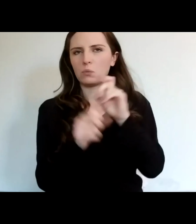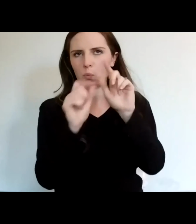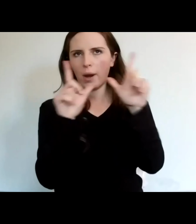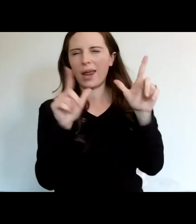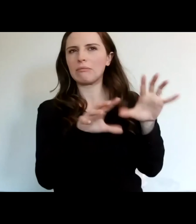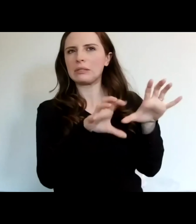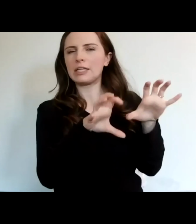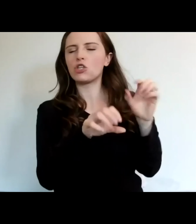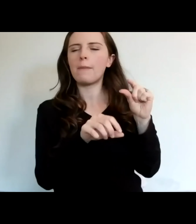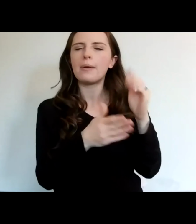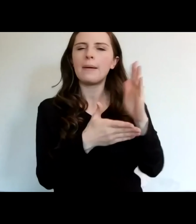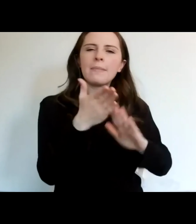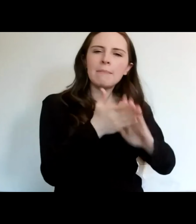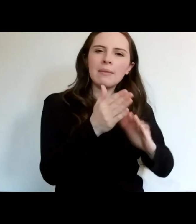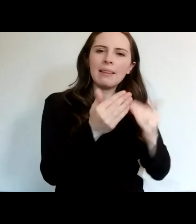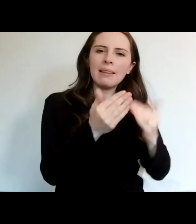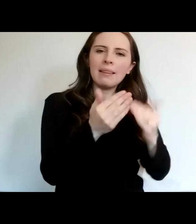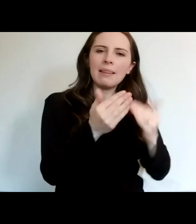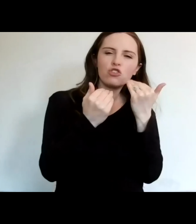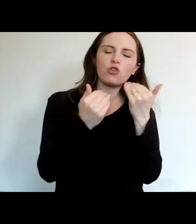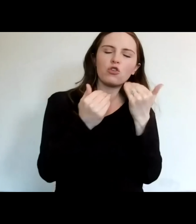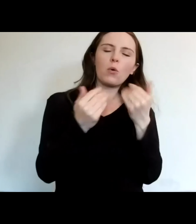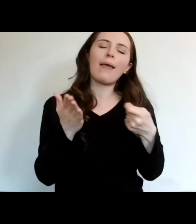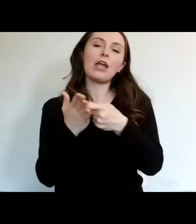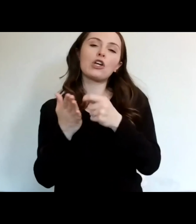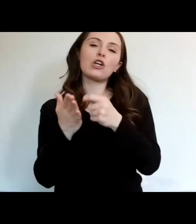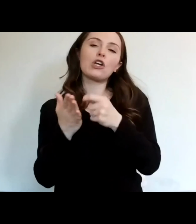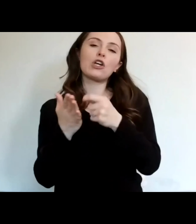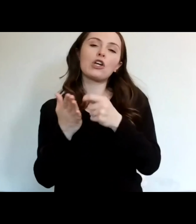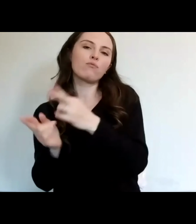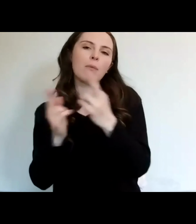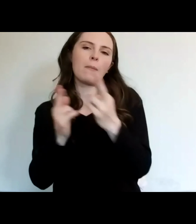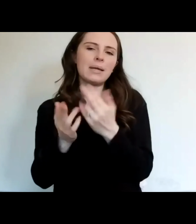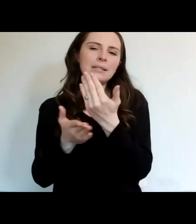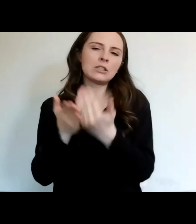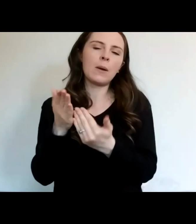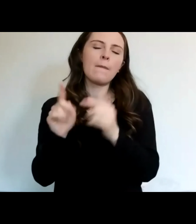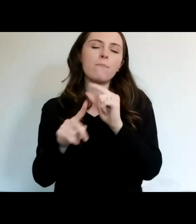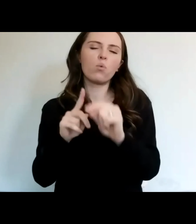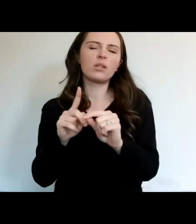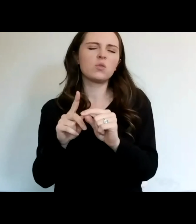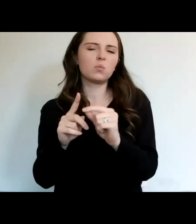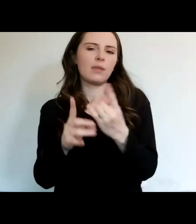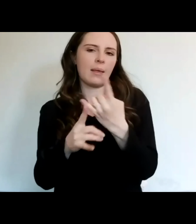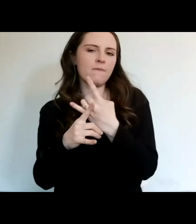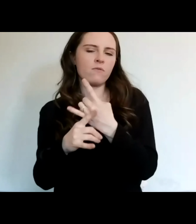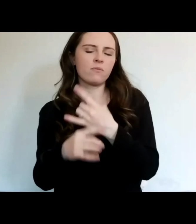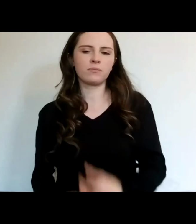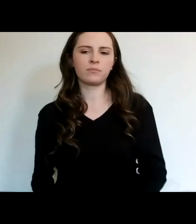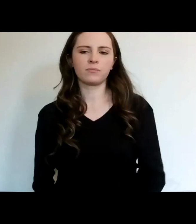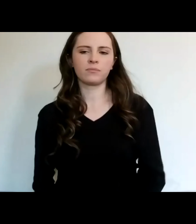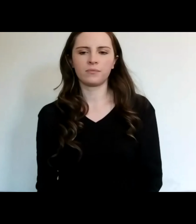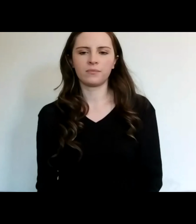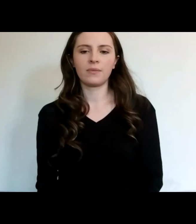giving Eoin a little bit of extra time to reiterate was actually quite helpful. Now, we do have some questions.